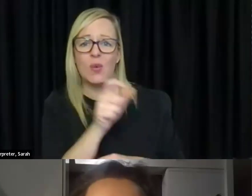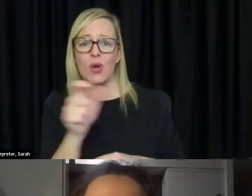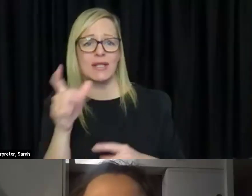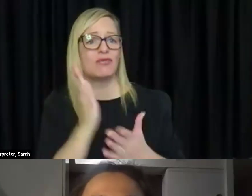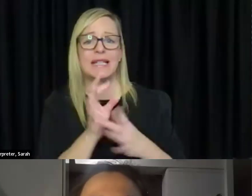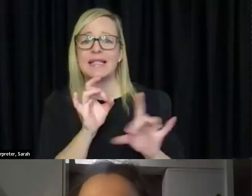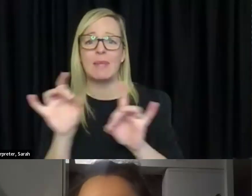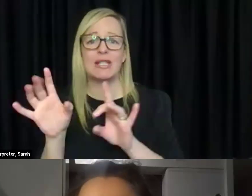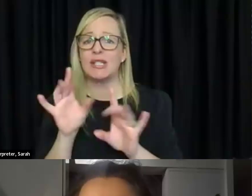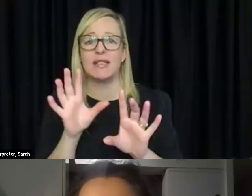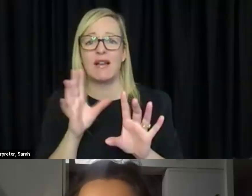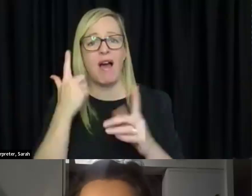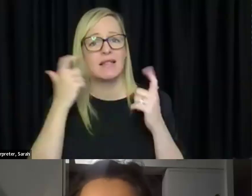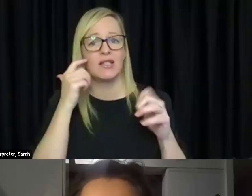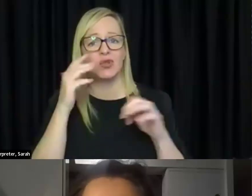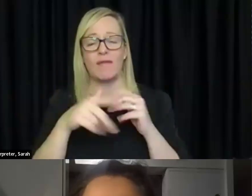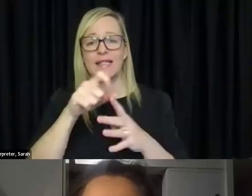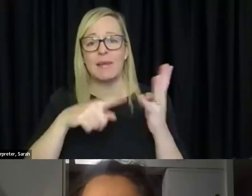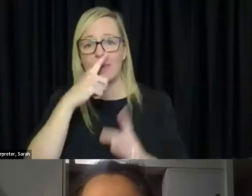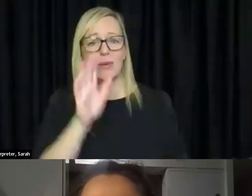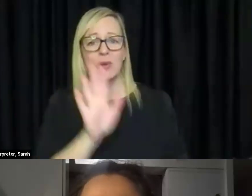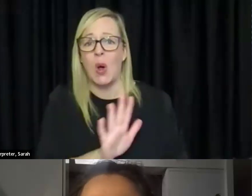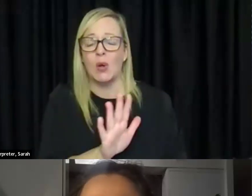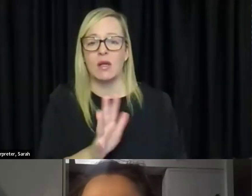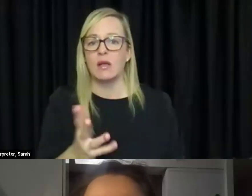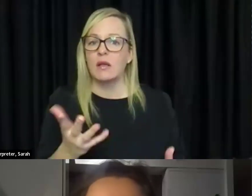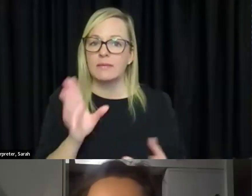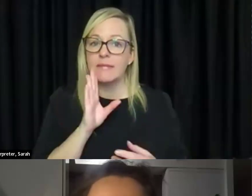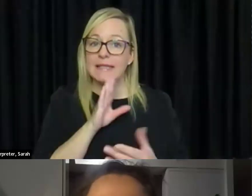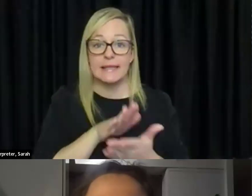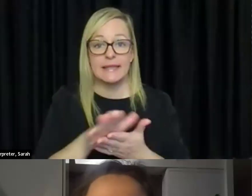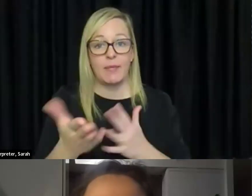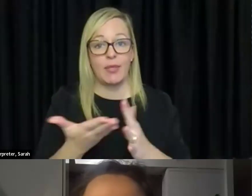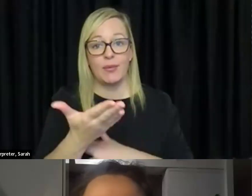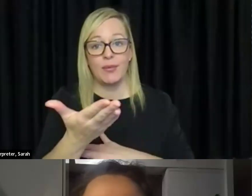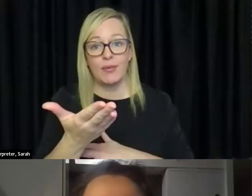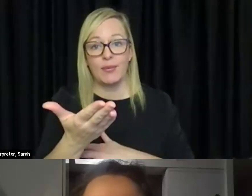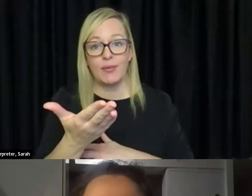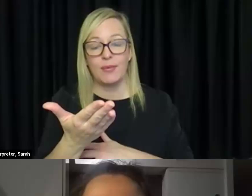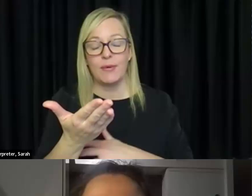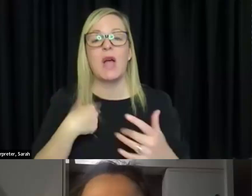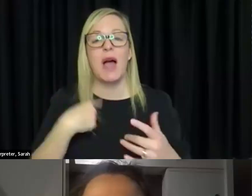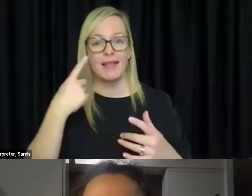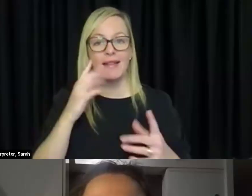ideas. I think every single person involved in the publishing process in that way has a